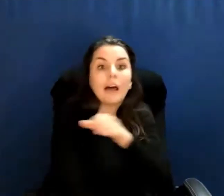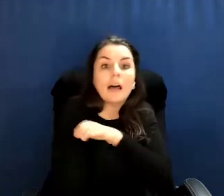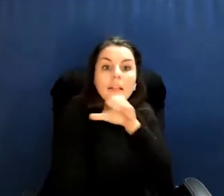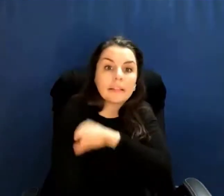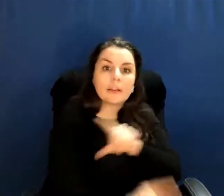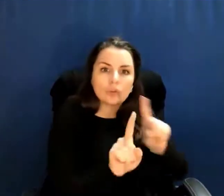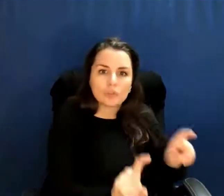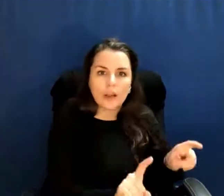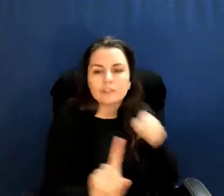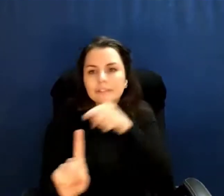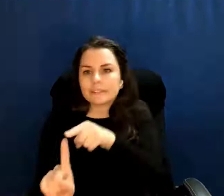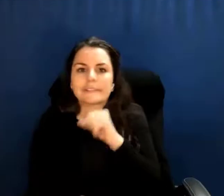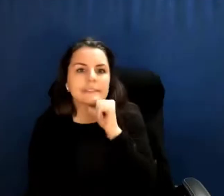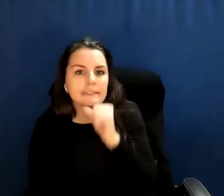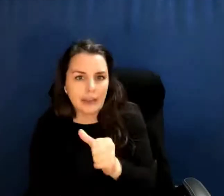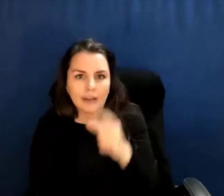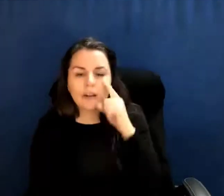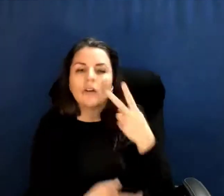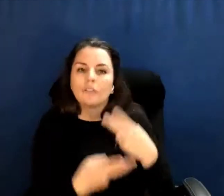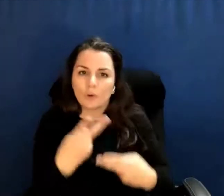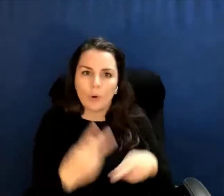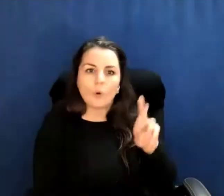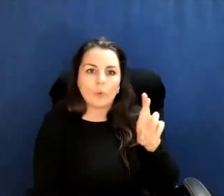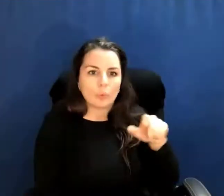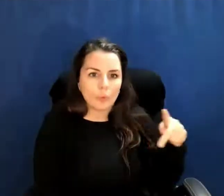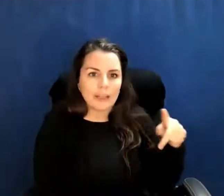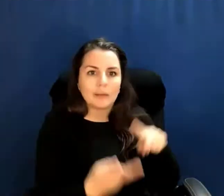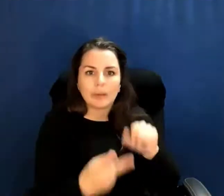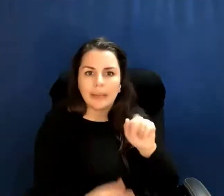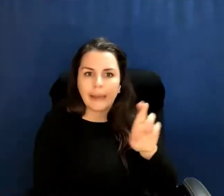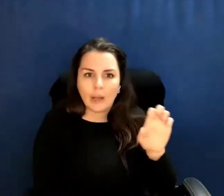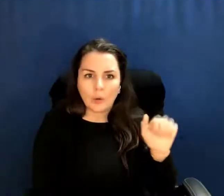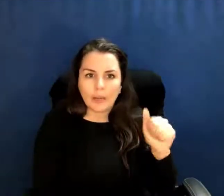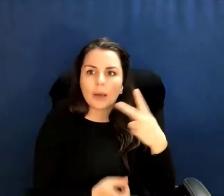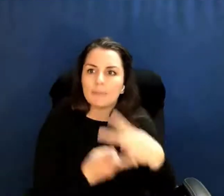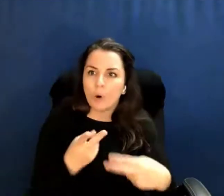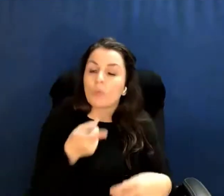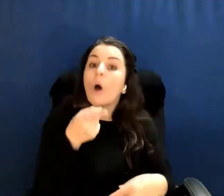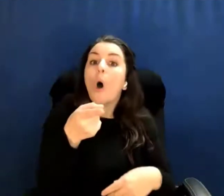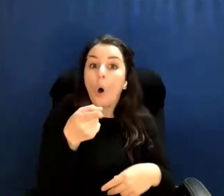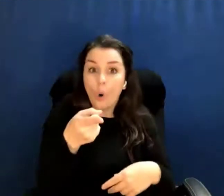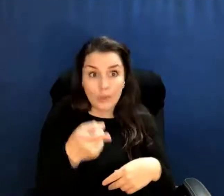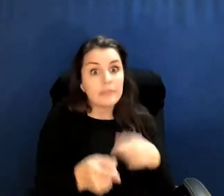for both the REAP and the AREA. Let's see. Lisa Chadwick: And that's another time when it's important to make sure